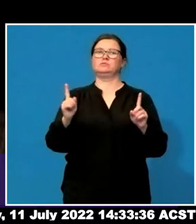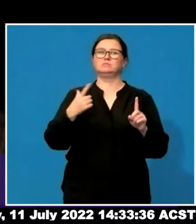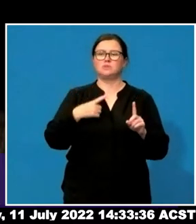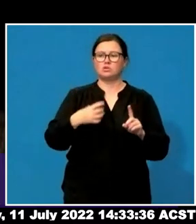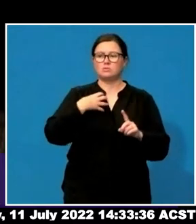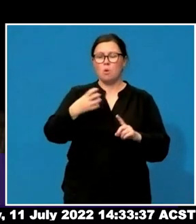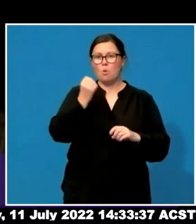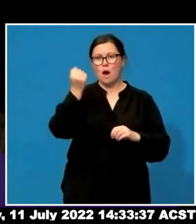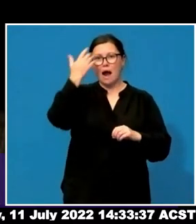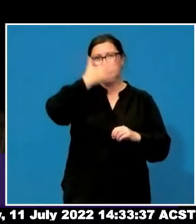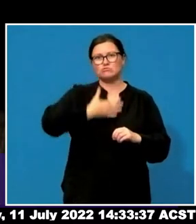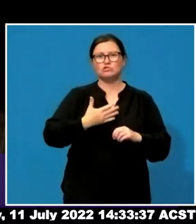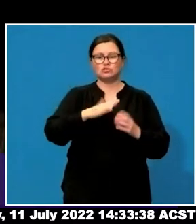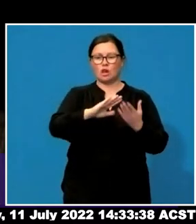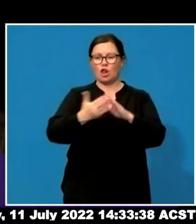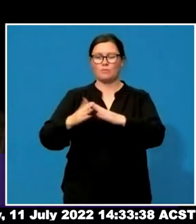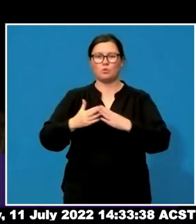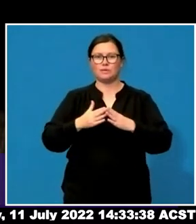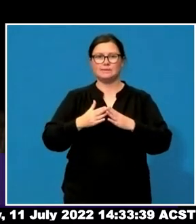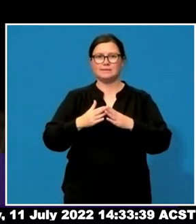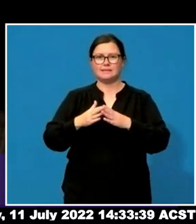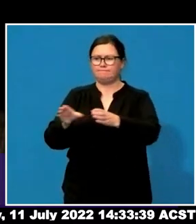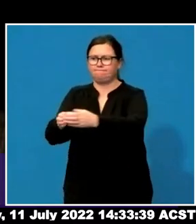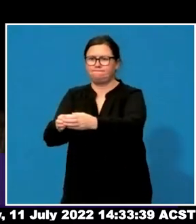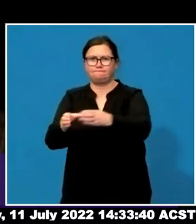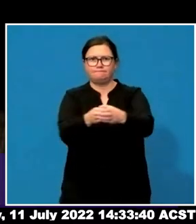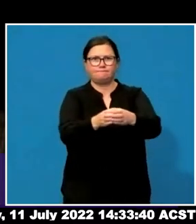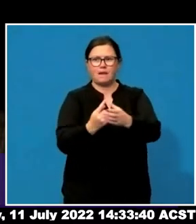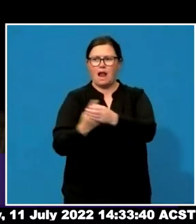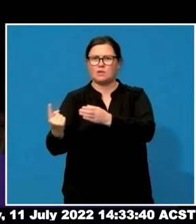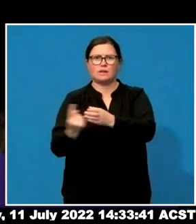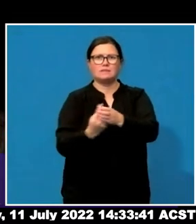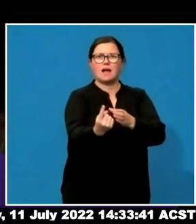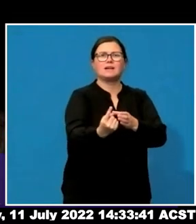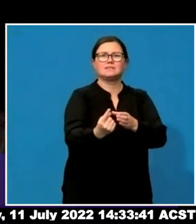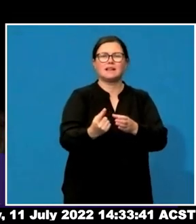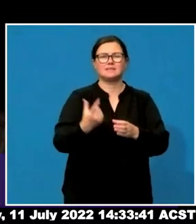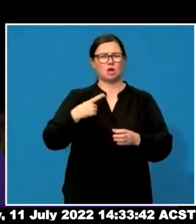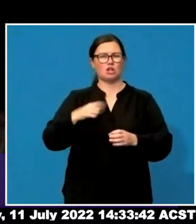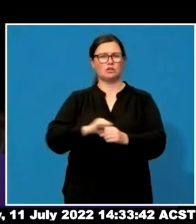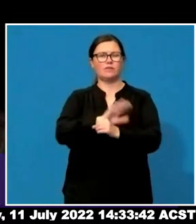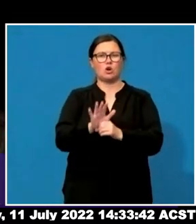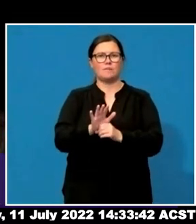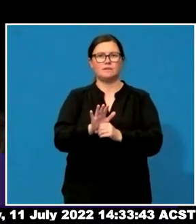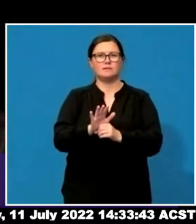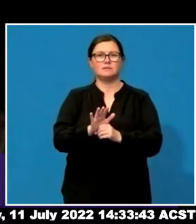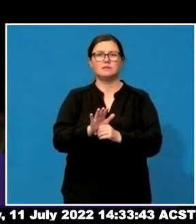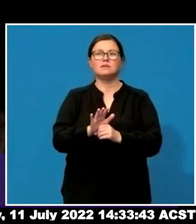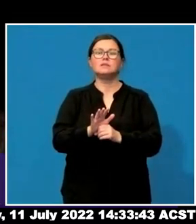biosecurity. But in terms of that, his plan also hasn't permitted for there to be those